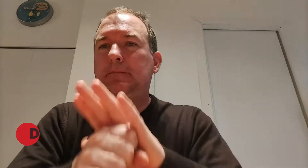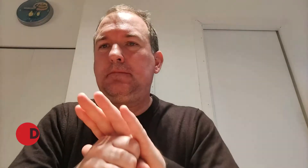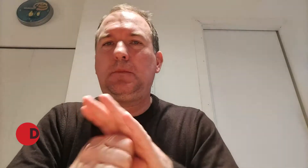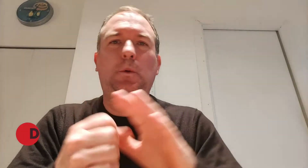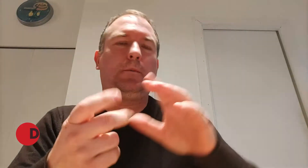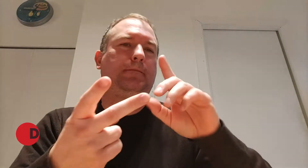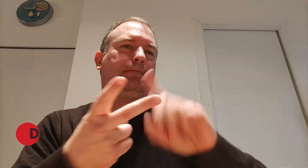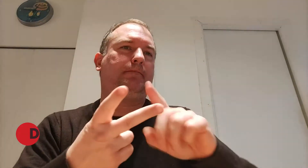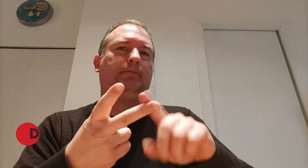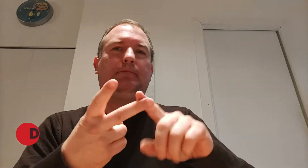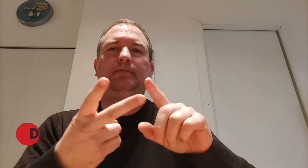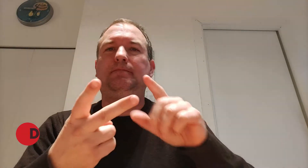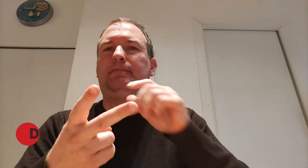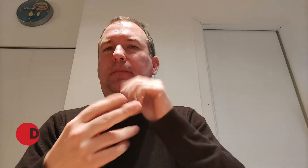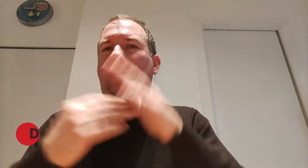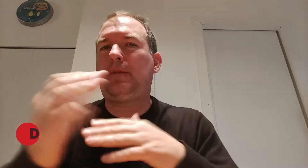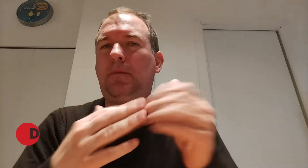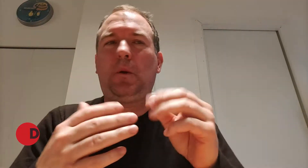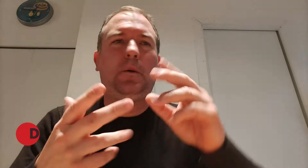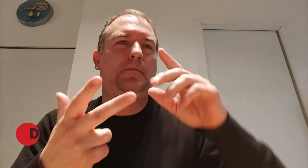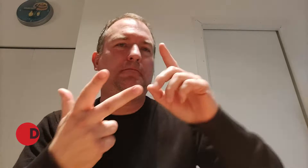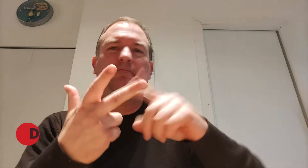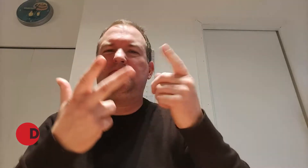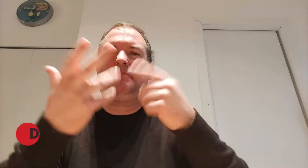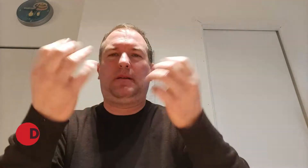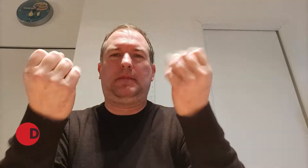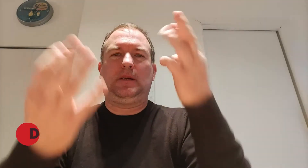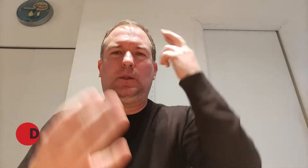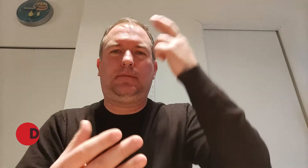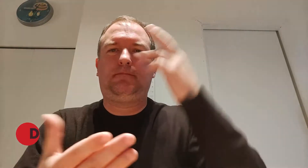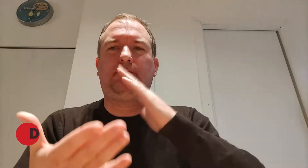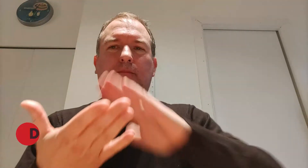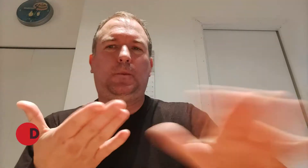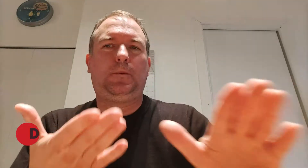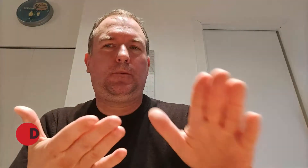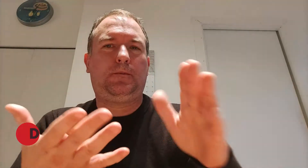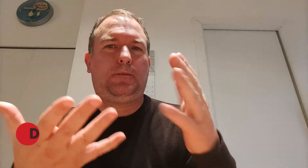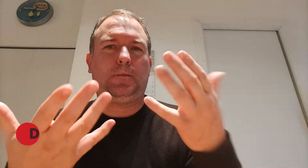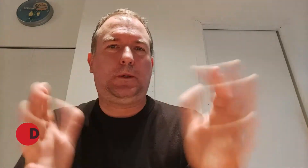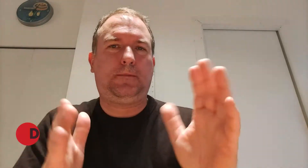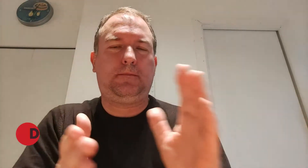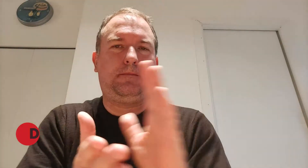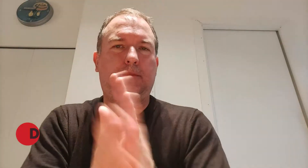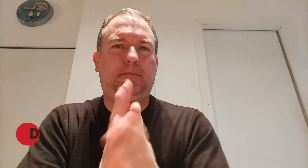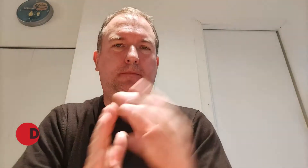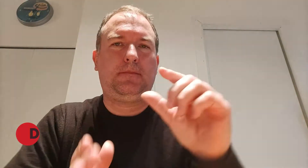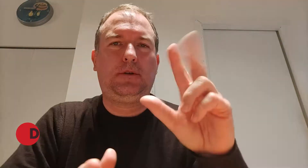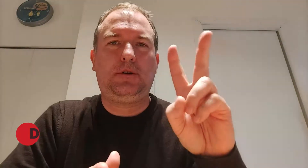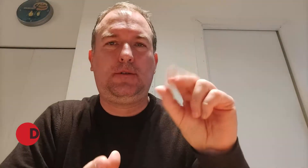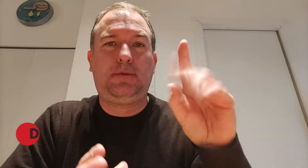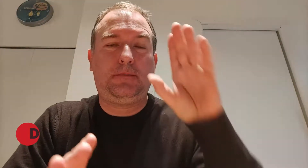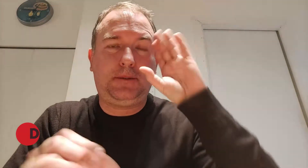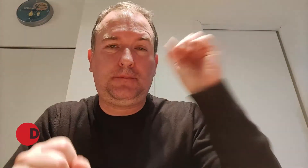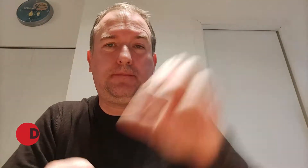comfortable or other reasons declined and didn't want to be GVAD president.